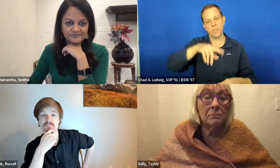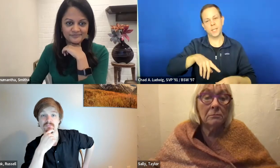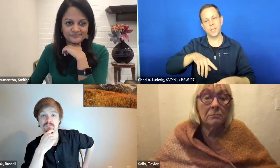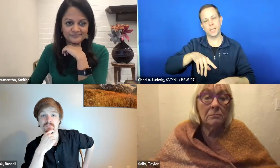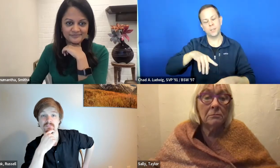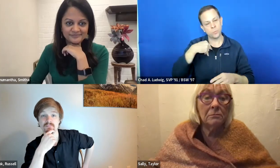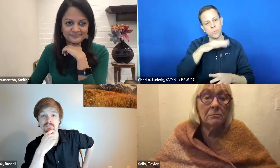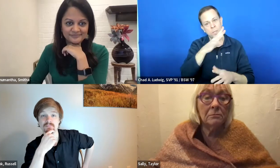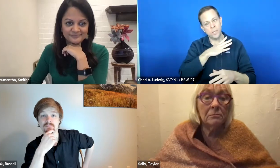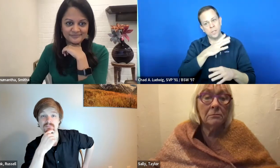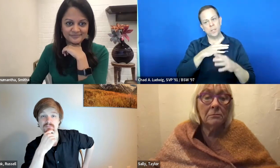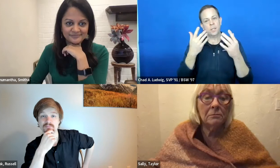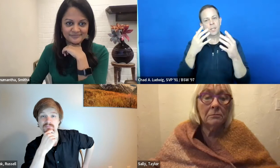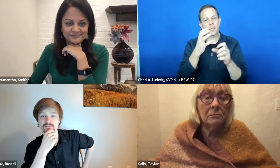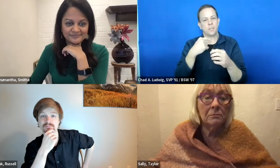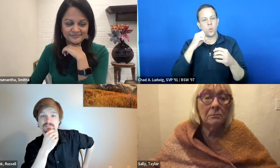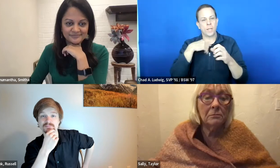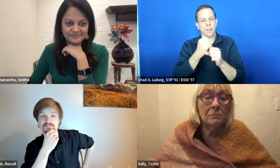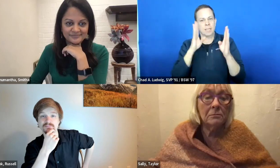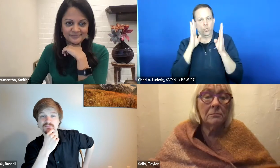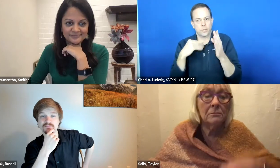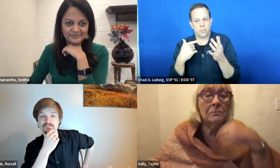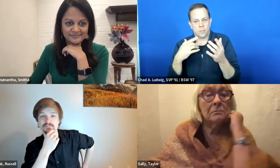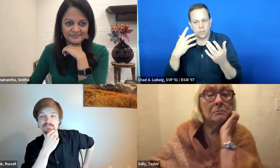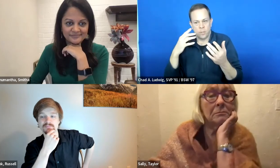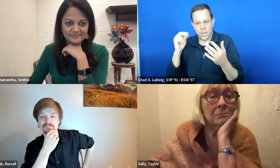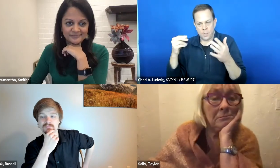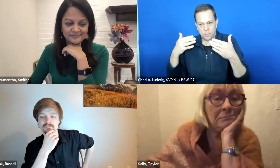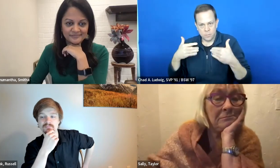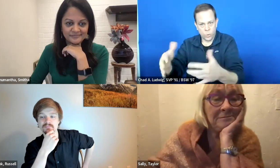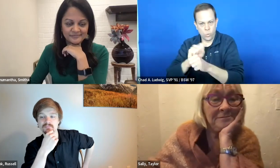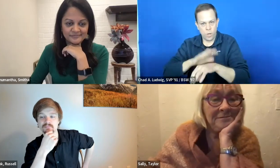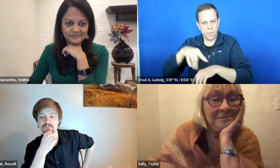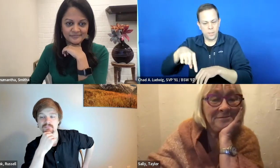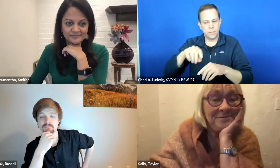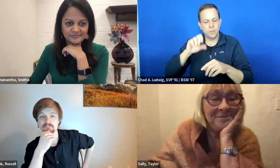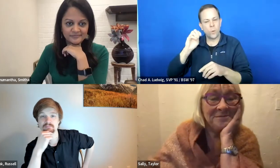that all of those situations can come together to make for a smooth process is important.